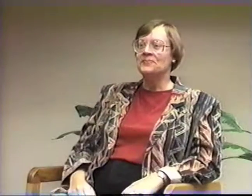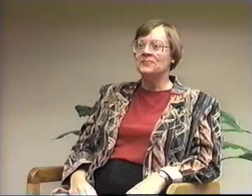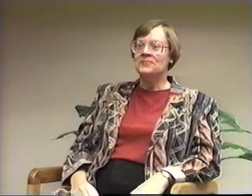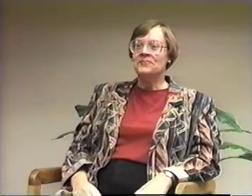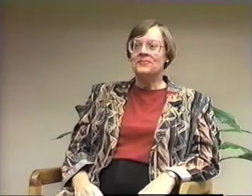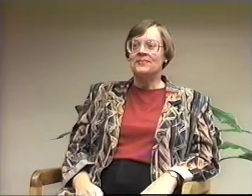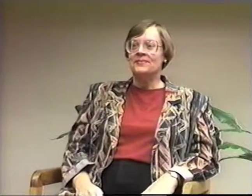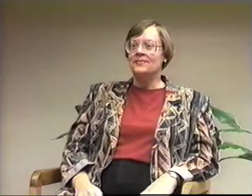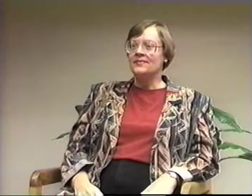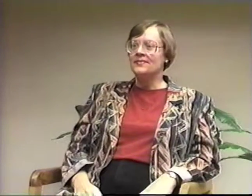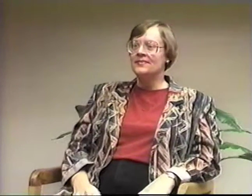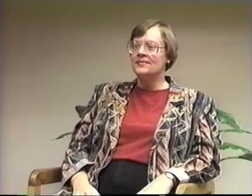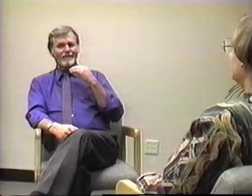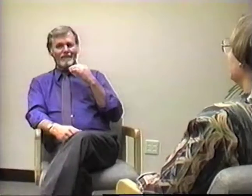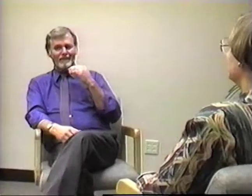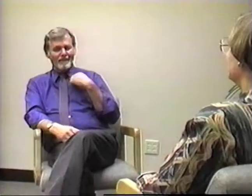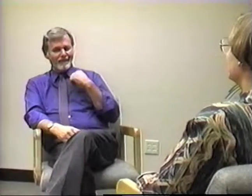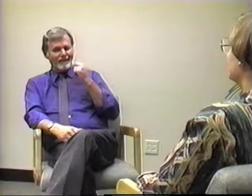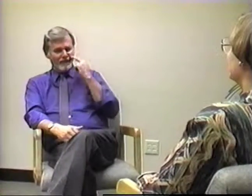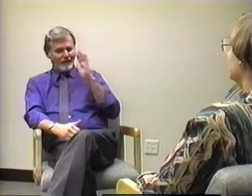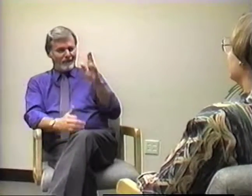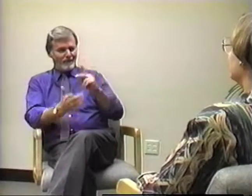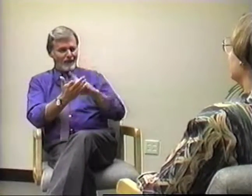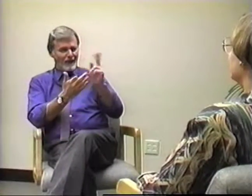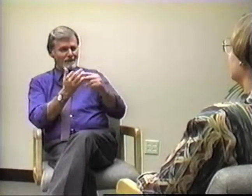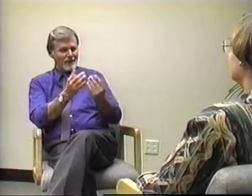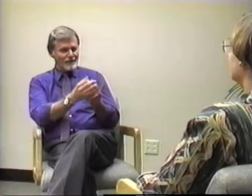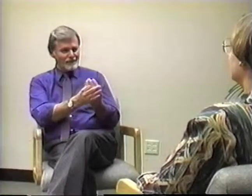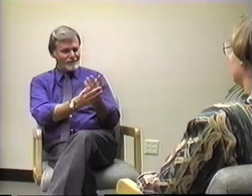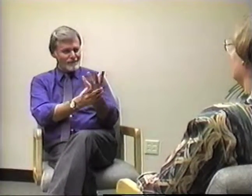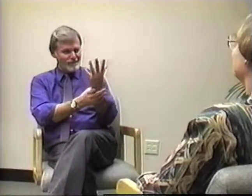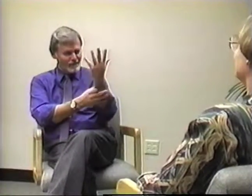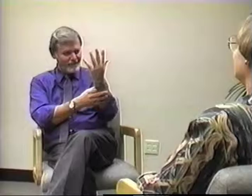I'm really busy now.